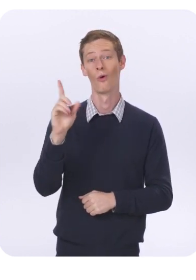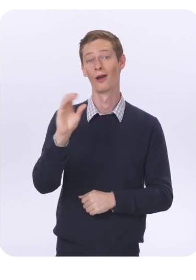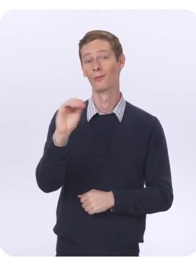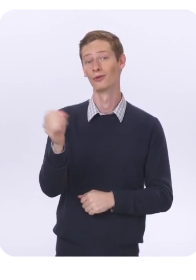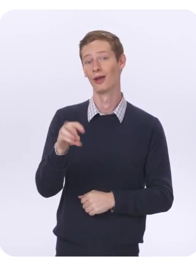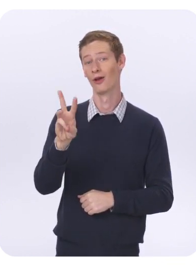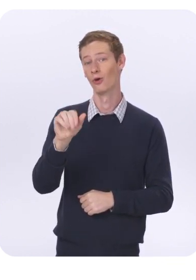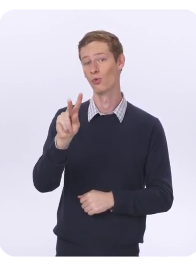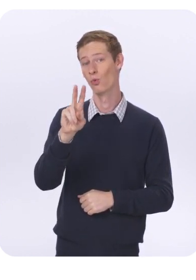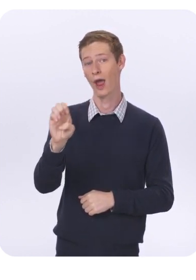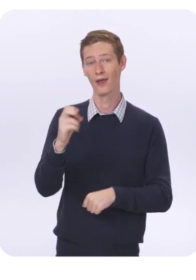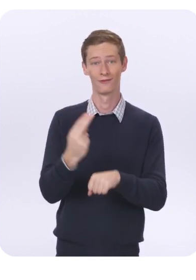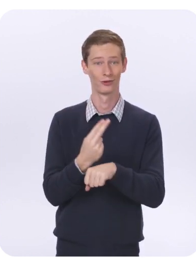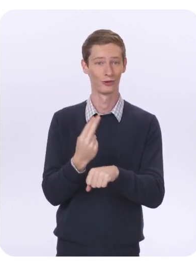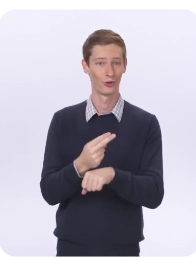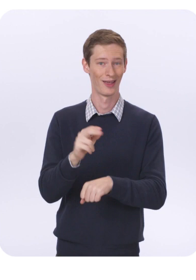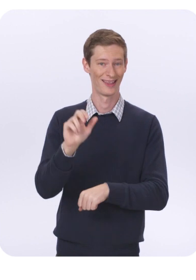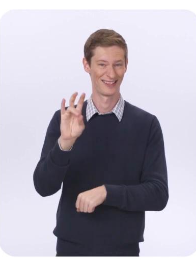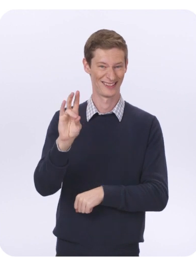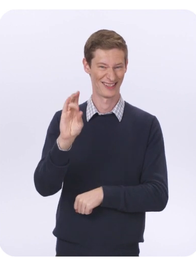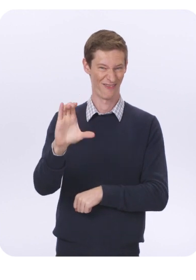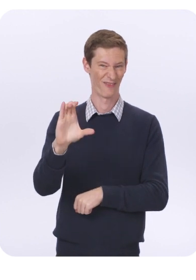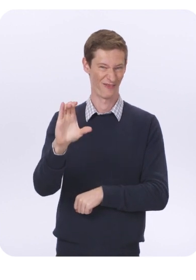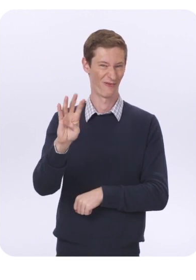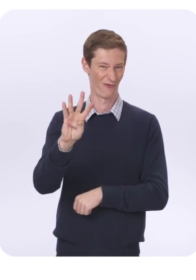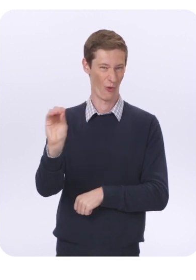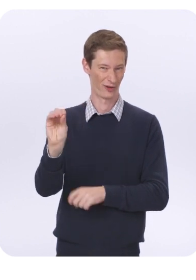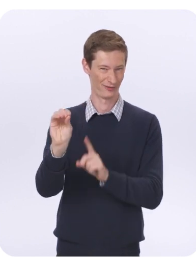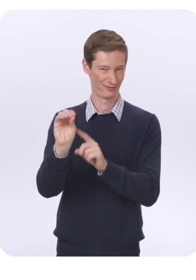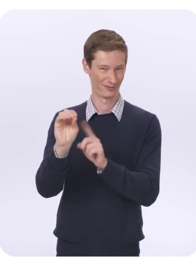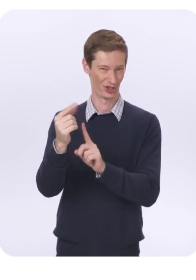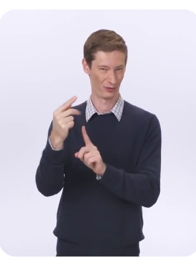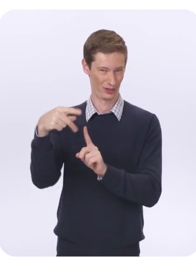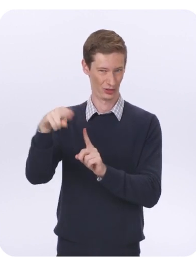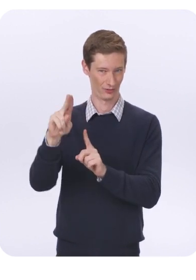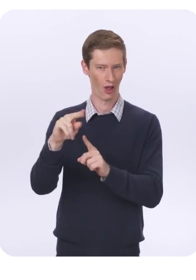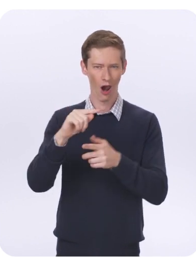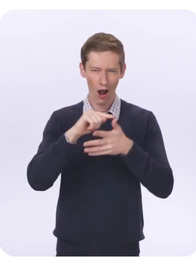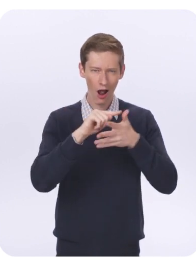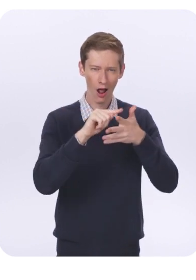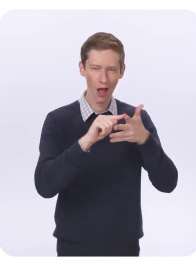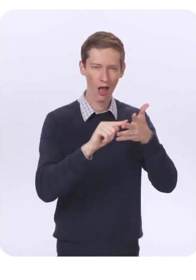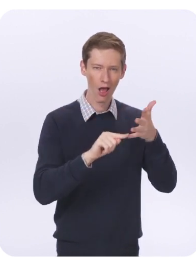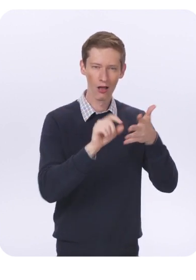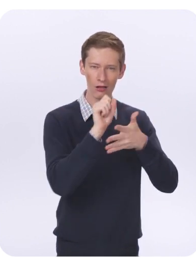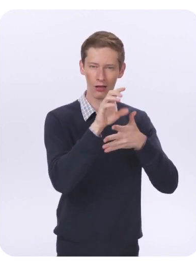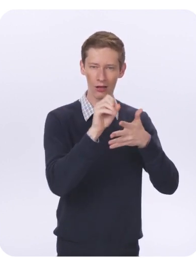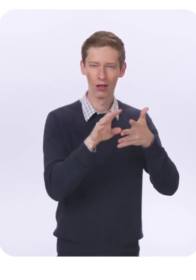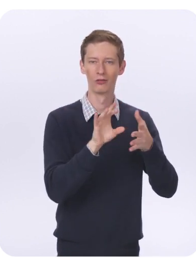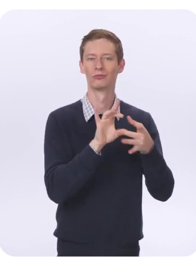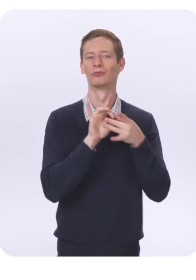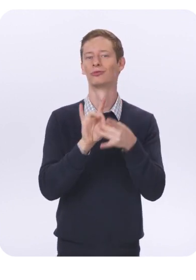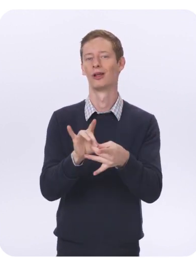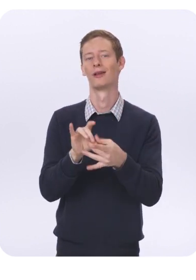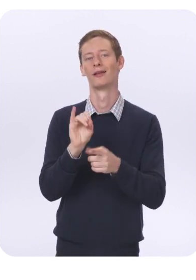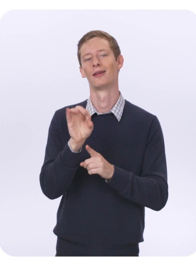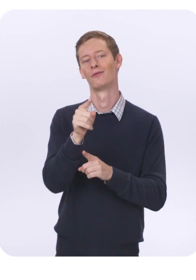It’s worth noting that all these core features listed above are also relevant if you choose to use the Snapdragon GSR stand-alone.